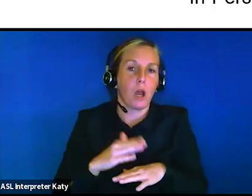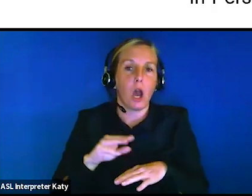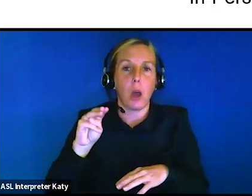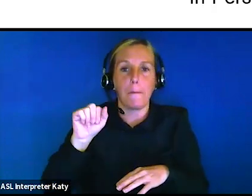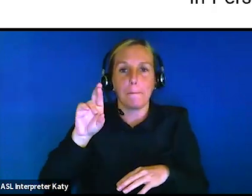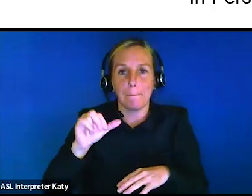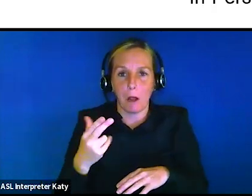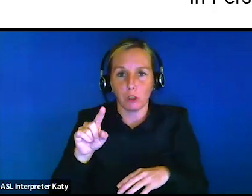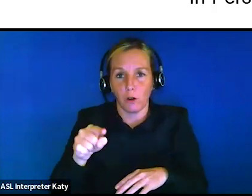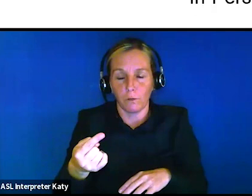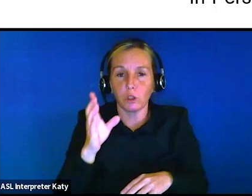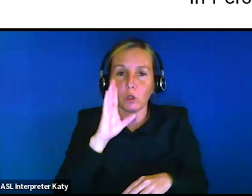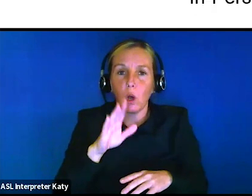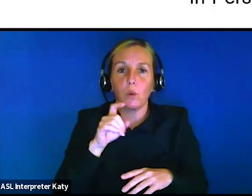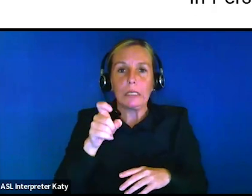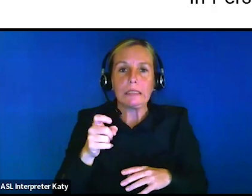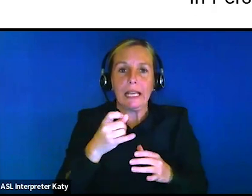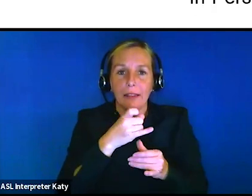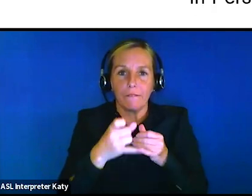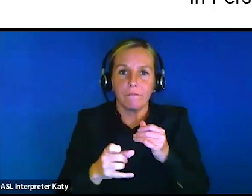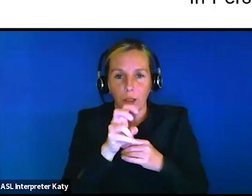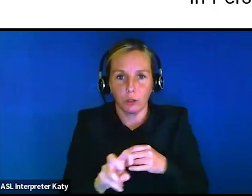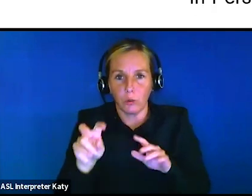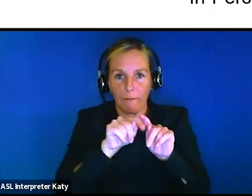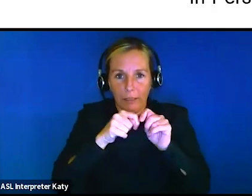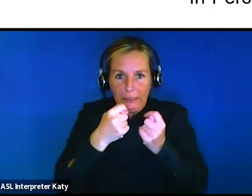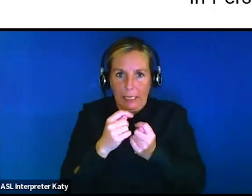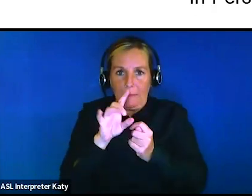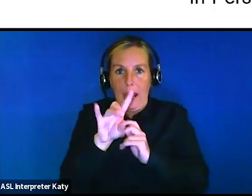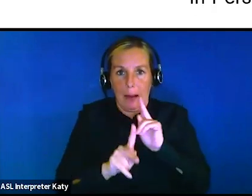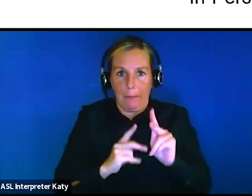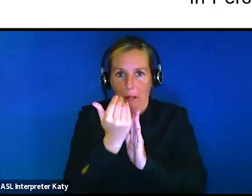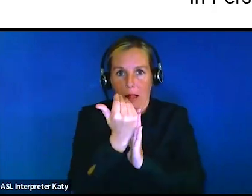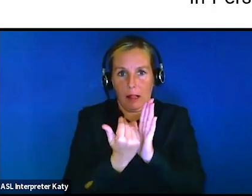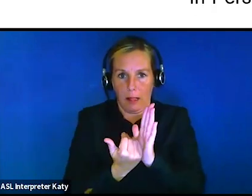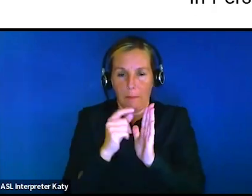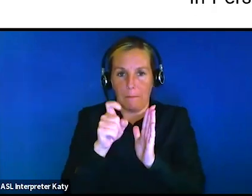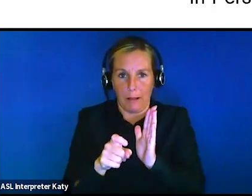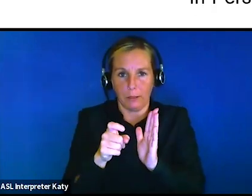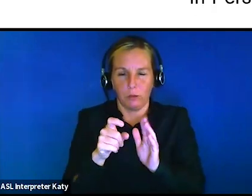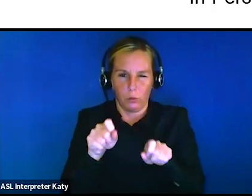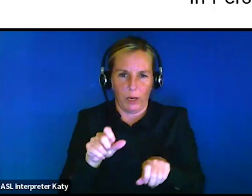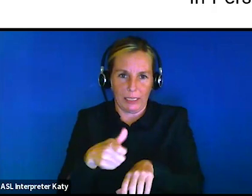the final travel team list from you, and that is to make sure that we can make arrangements for all of your travel